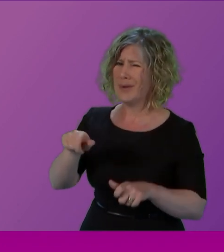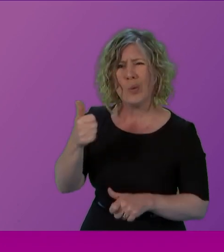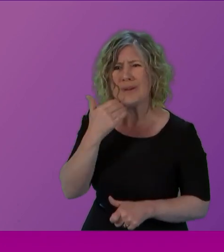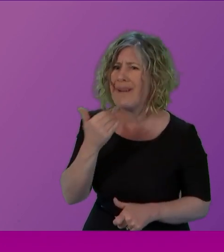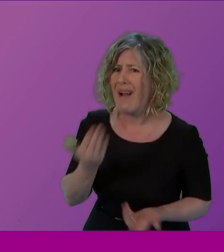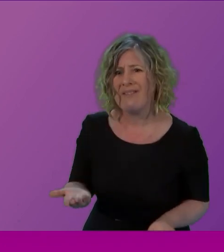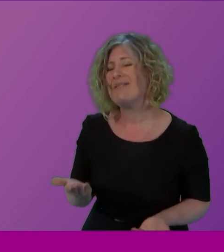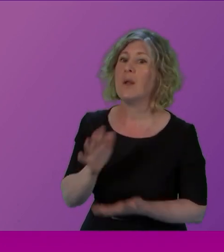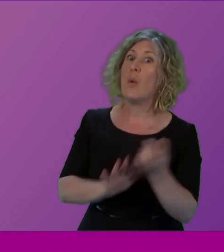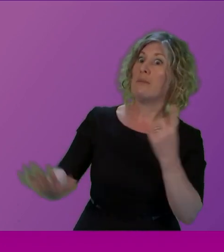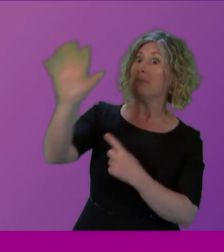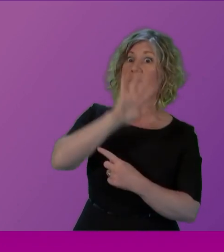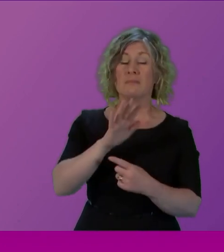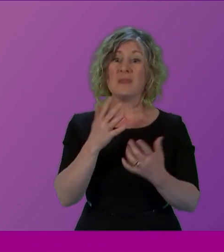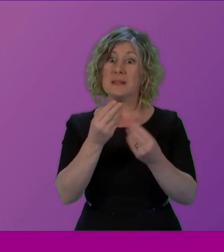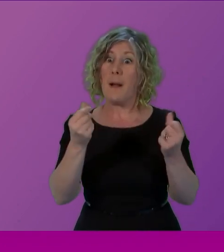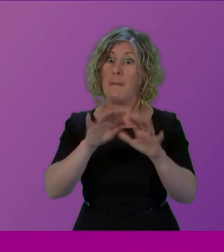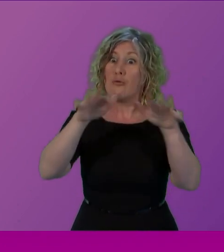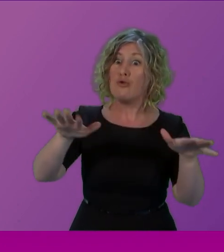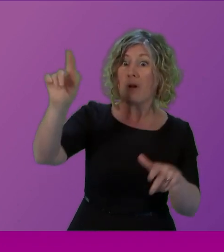practices are taking on new NHS patients.